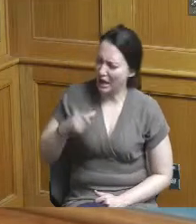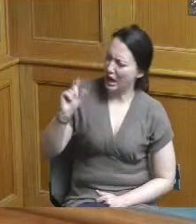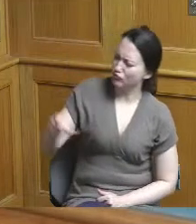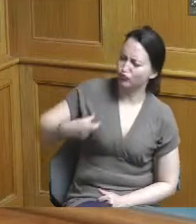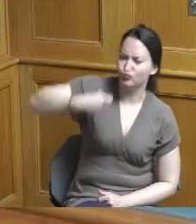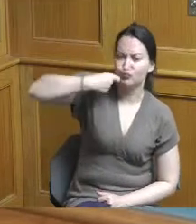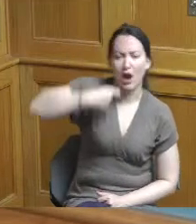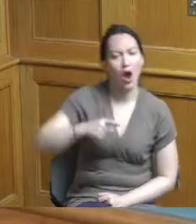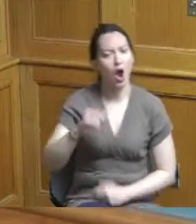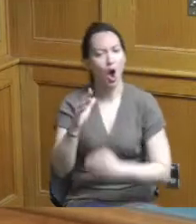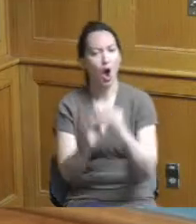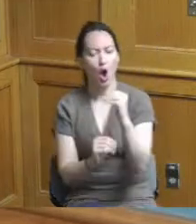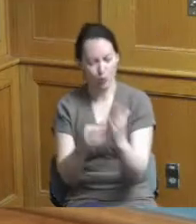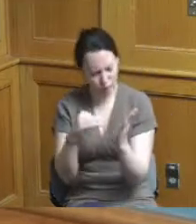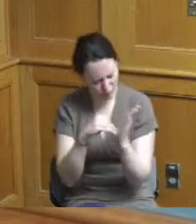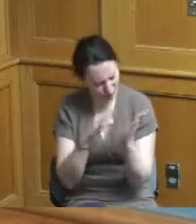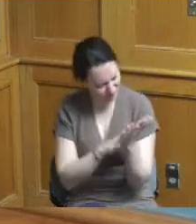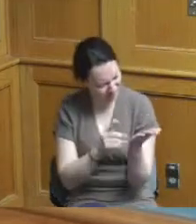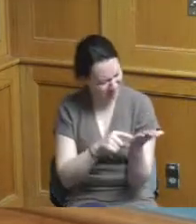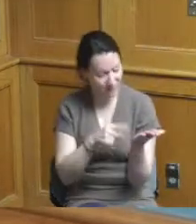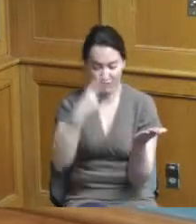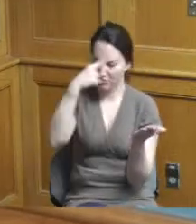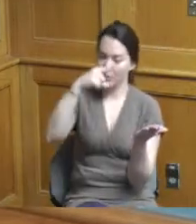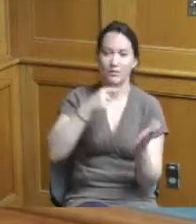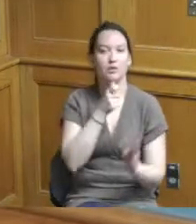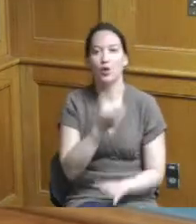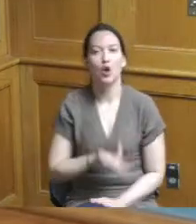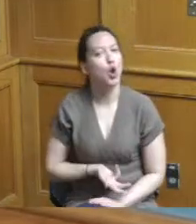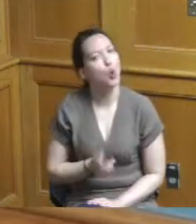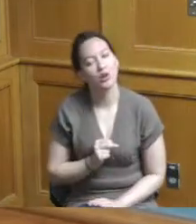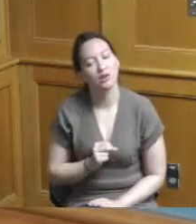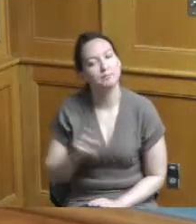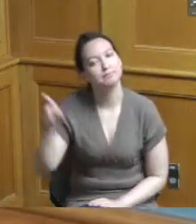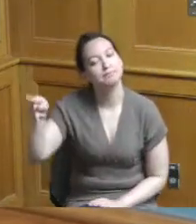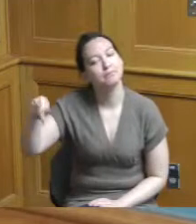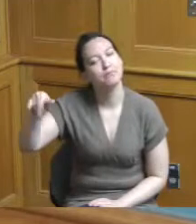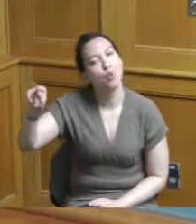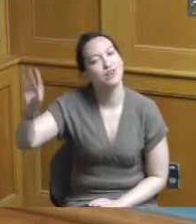they're putting stuff on here what do we put well we don't own it it's up to the Port Authority it's